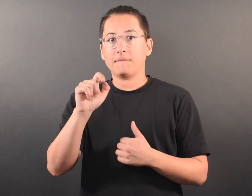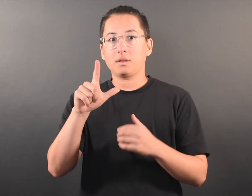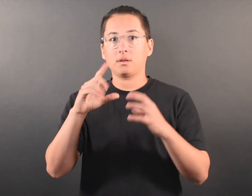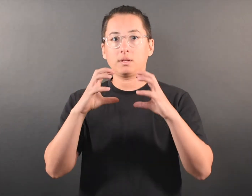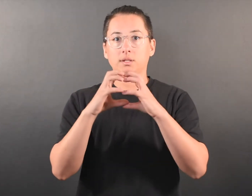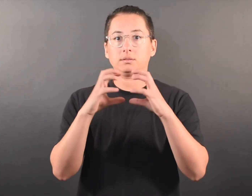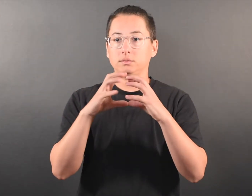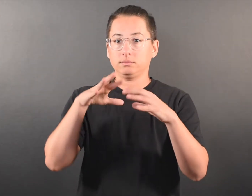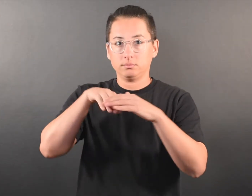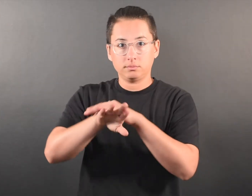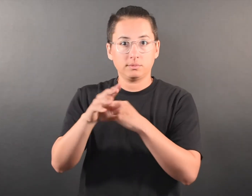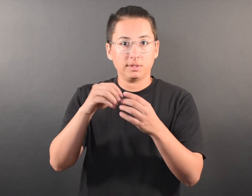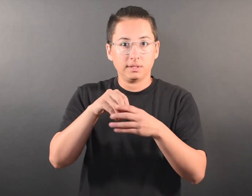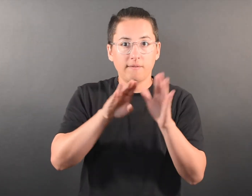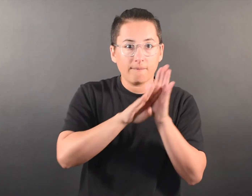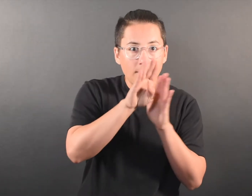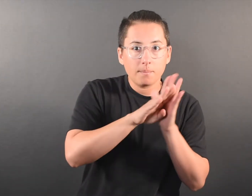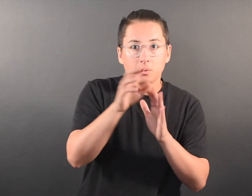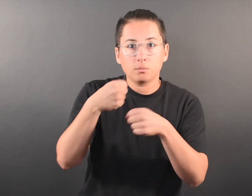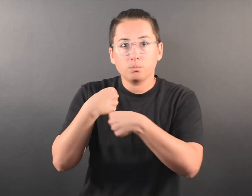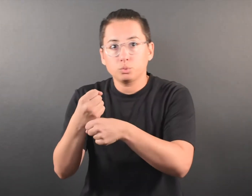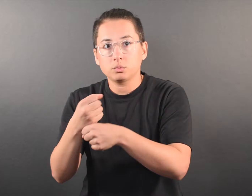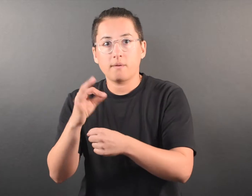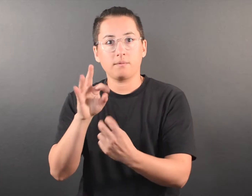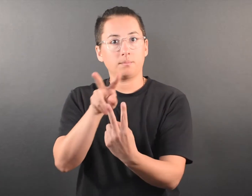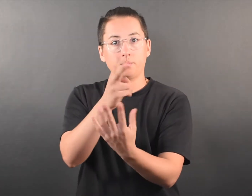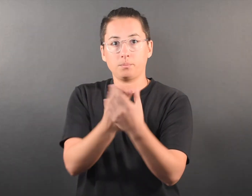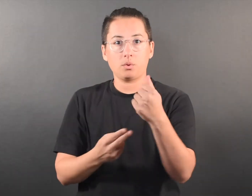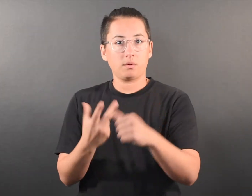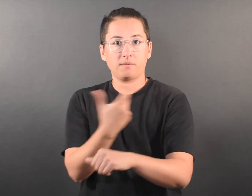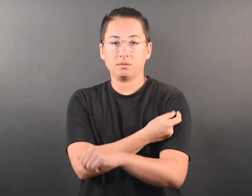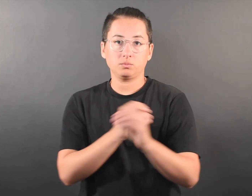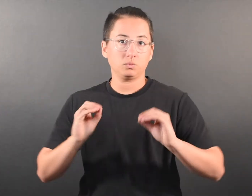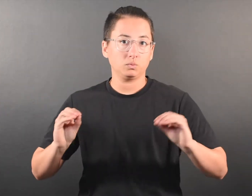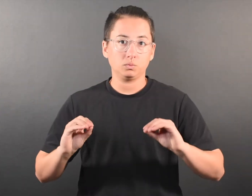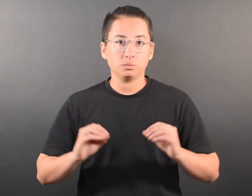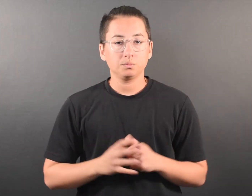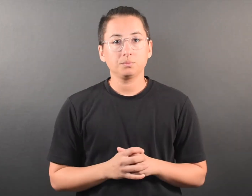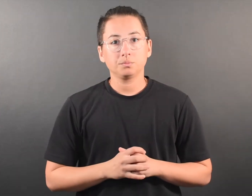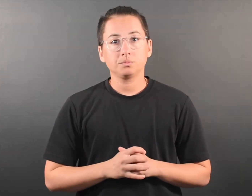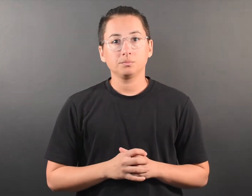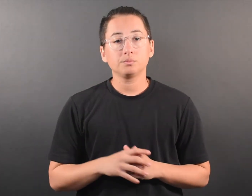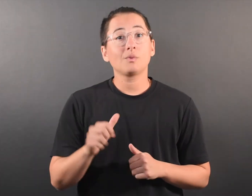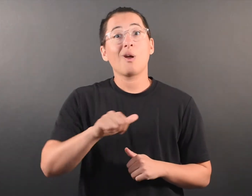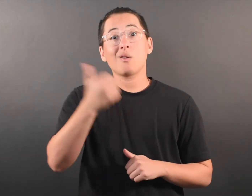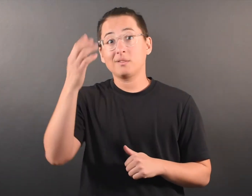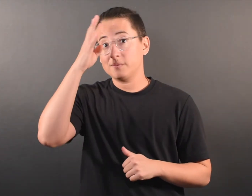contain fetal cells nor were fetal cells used in the development or production of either vaccine.